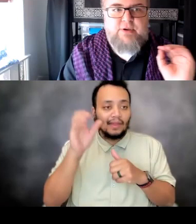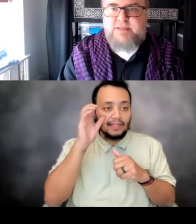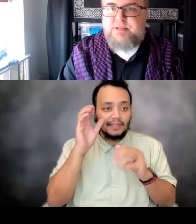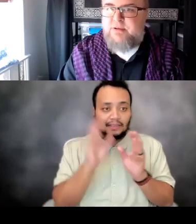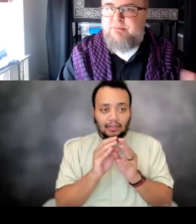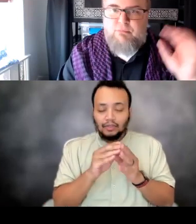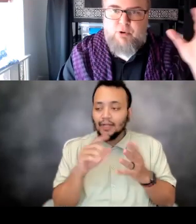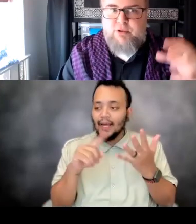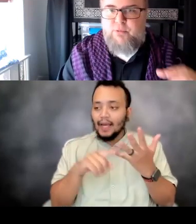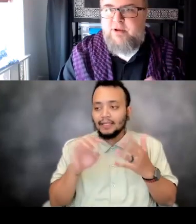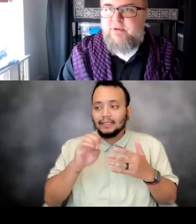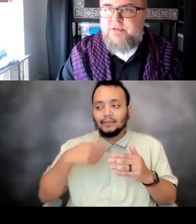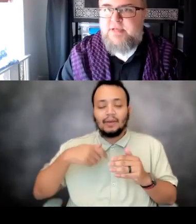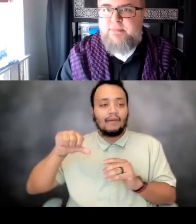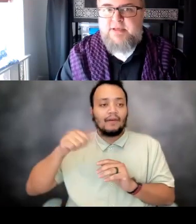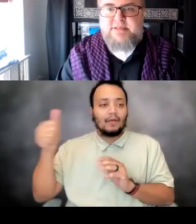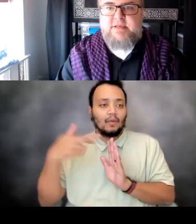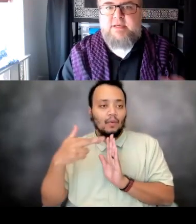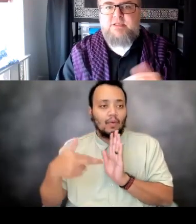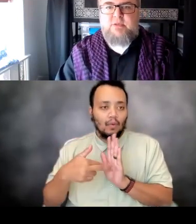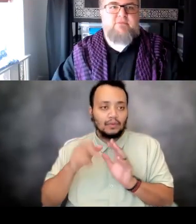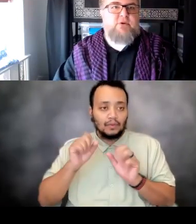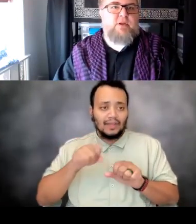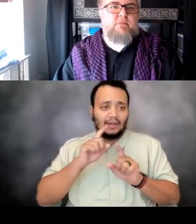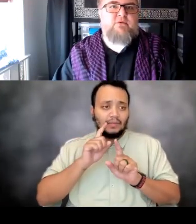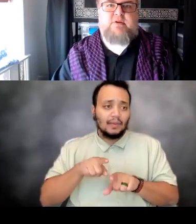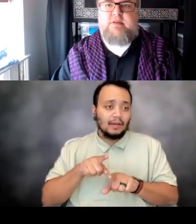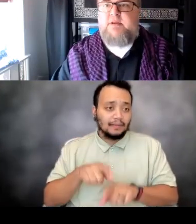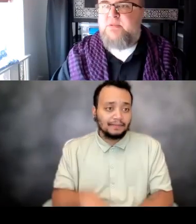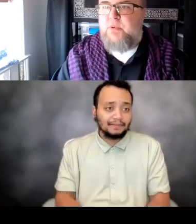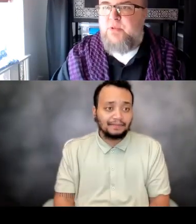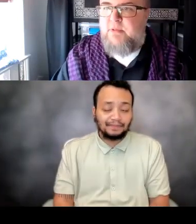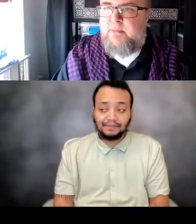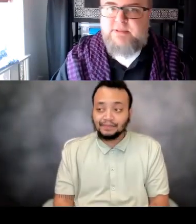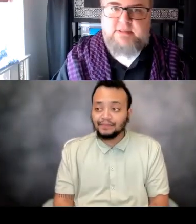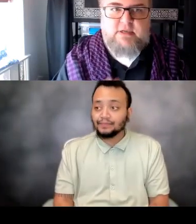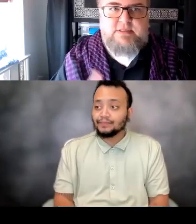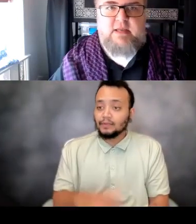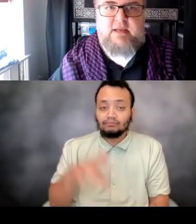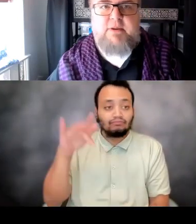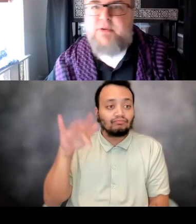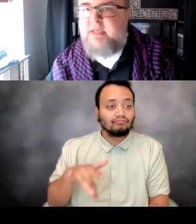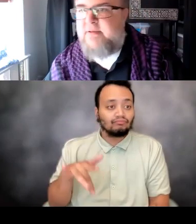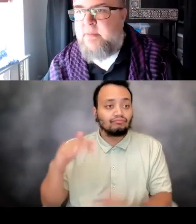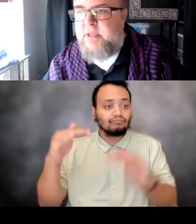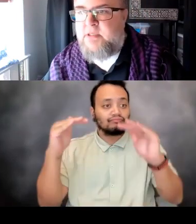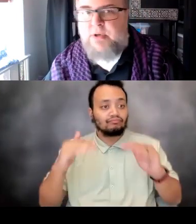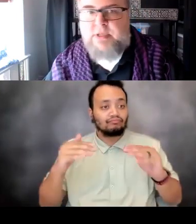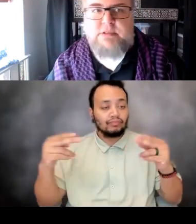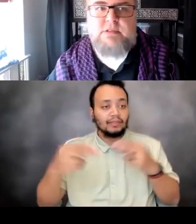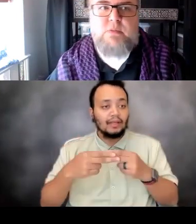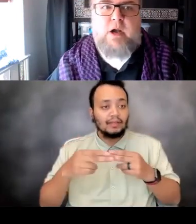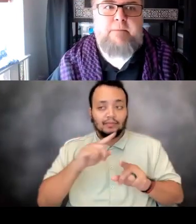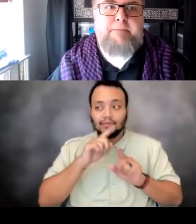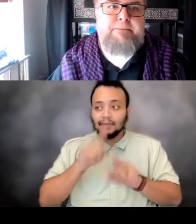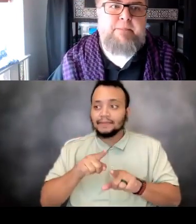You can answer more than one of those topics. So Emil, if you wanna move to the next one, we should be able to start seeing people and it gives them the instructions as well.